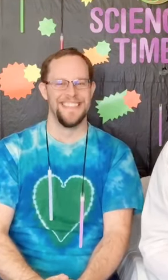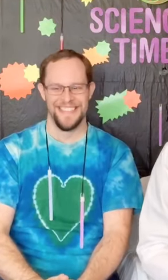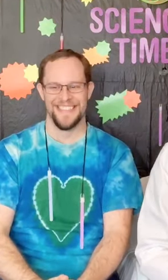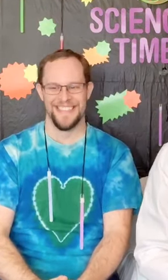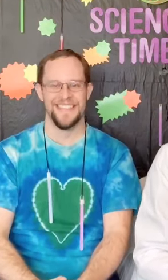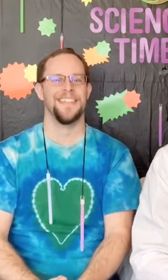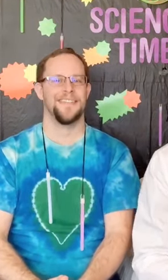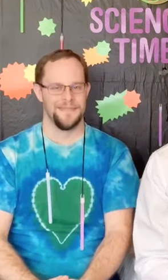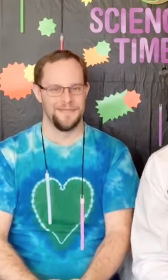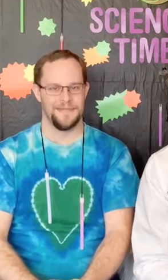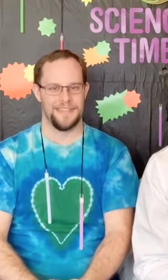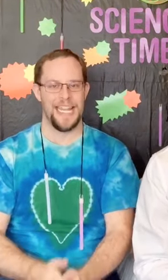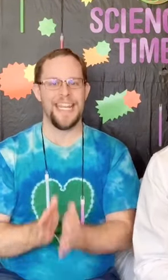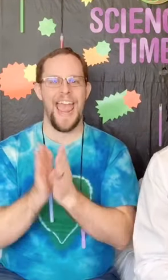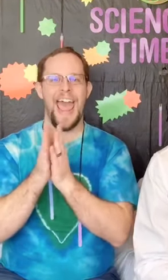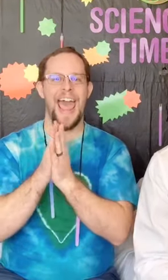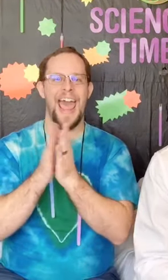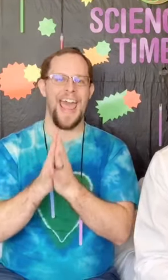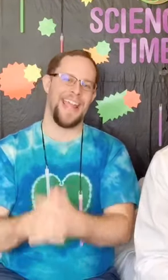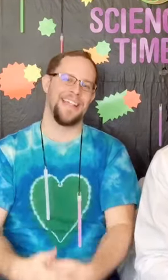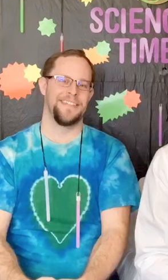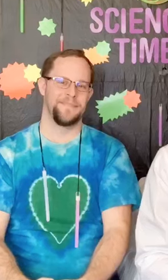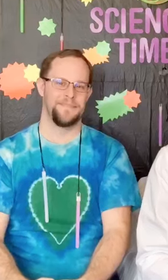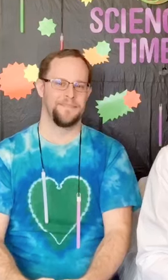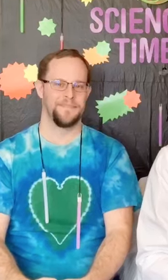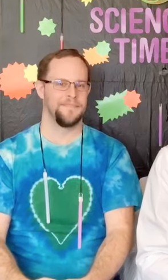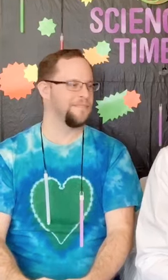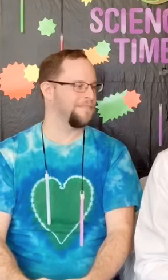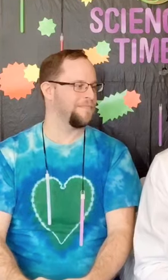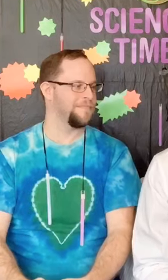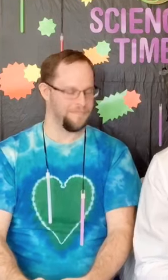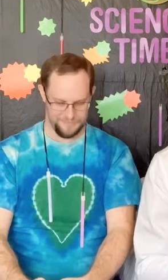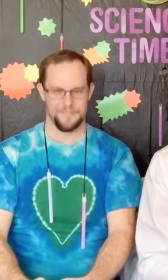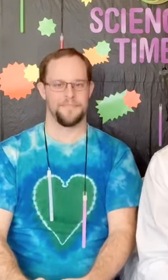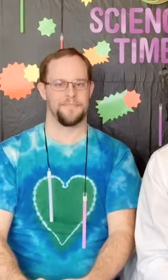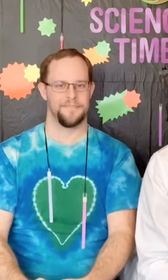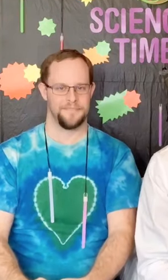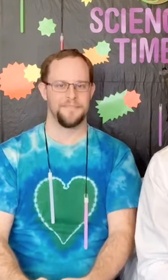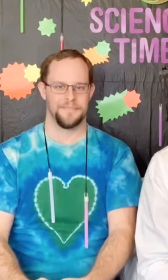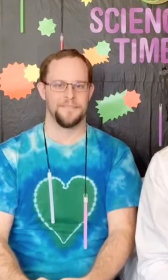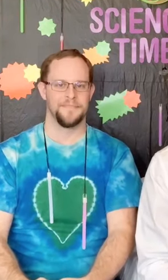going to be there, and Miss Barb is going to be there as well! And we're going to be doing a craft again, it's going to be a wonderful time.